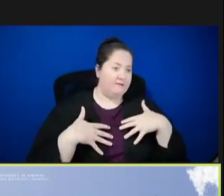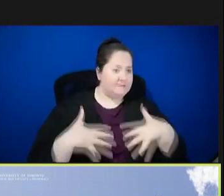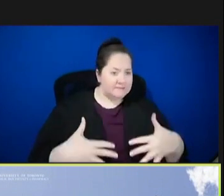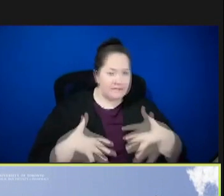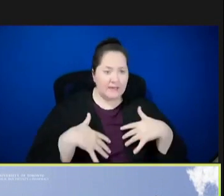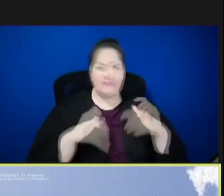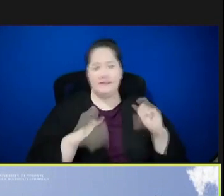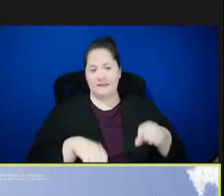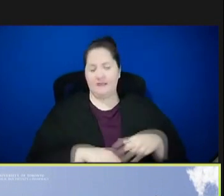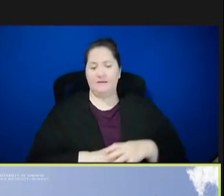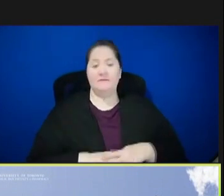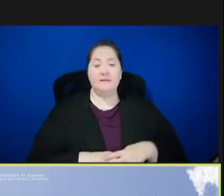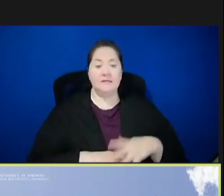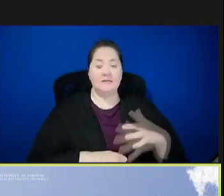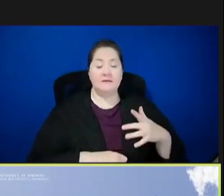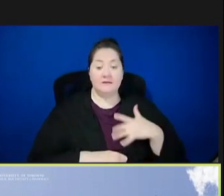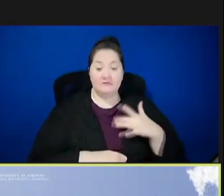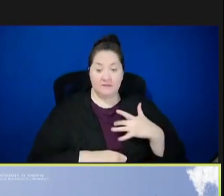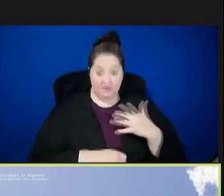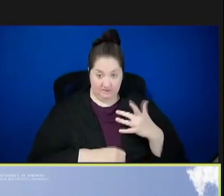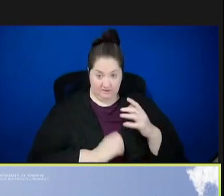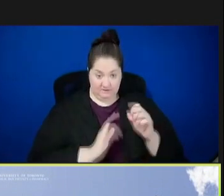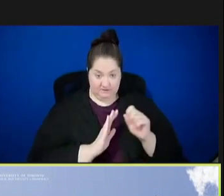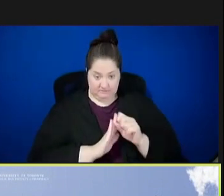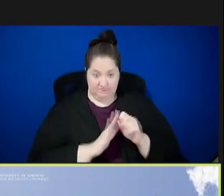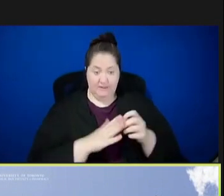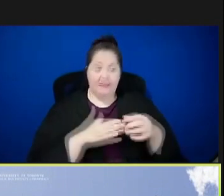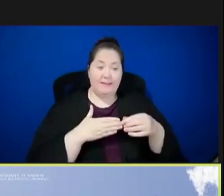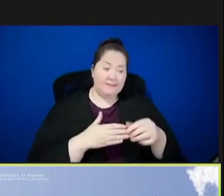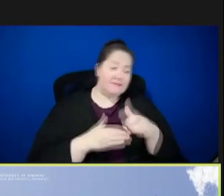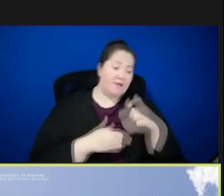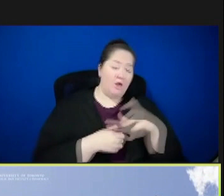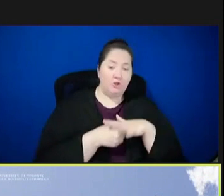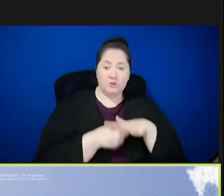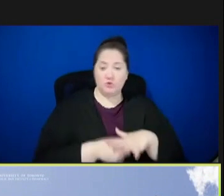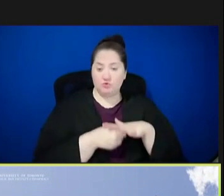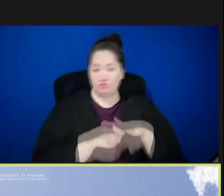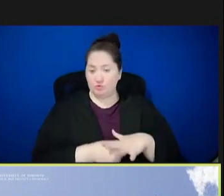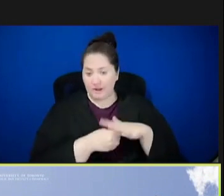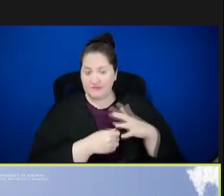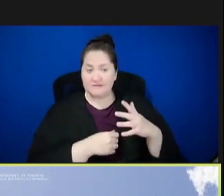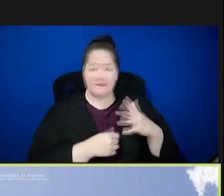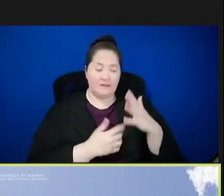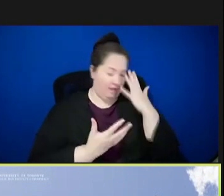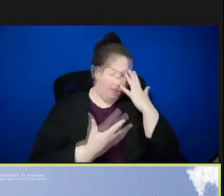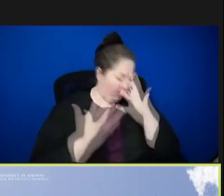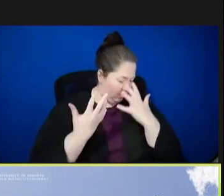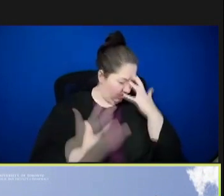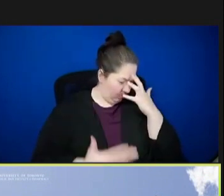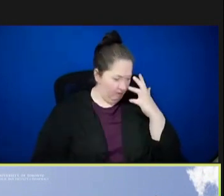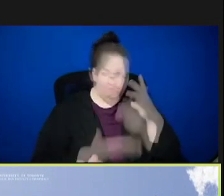And if they have such symptoms, it also leads to other stress symptoms like dizziness and fainting.